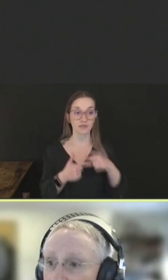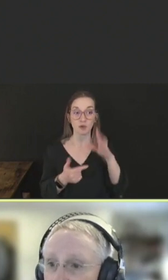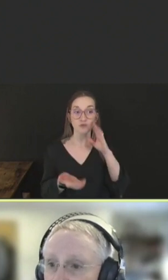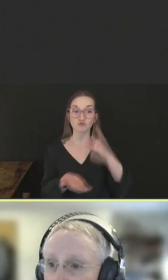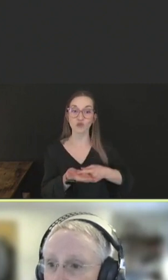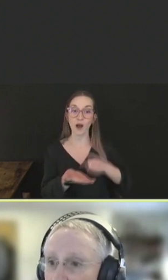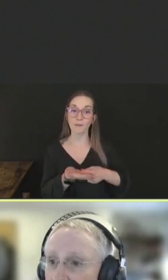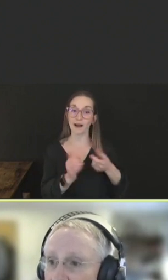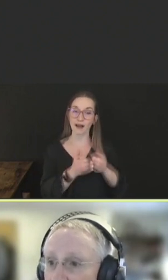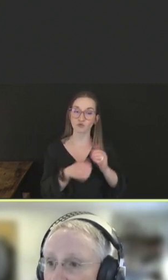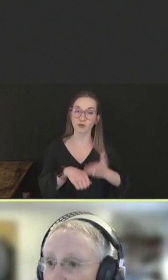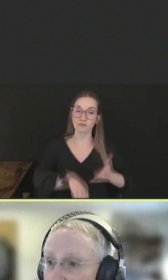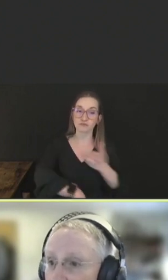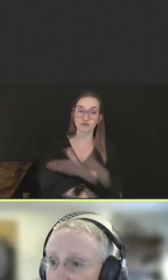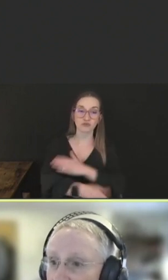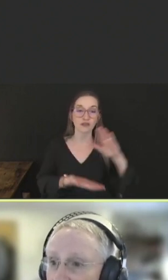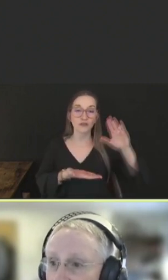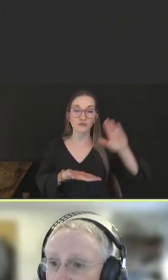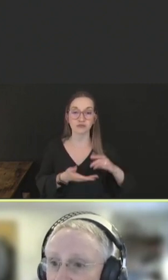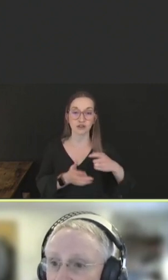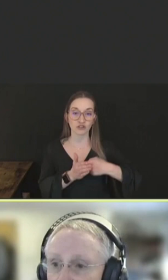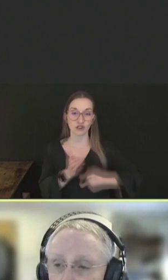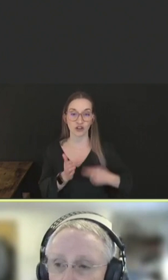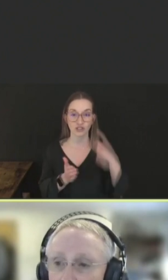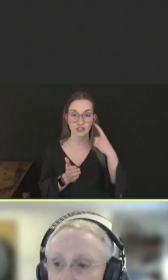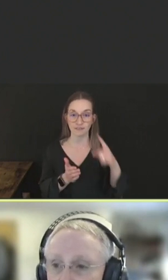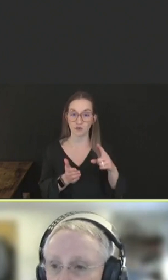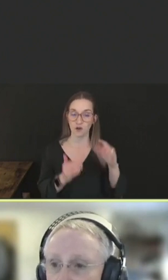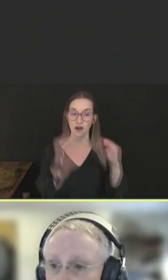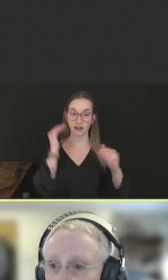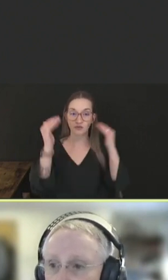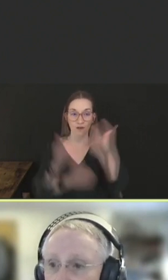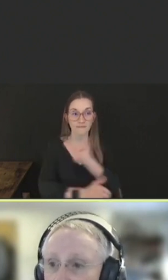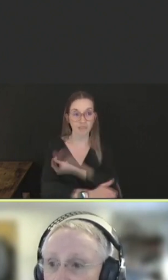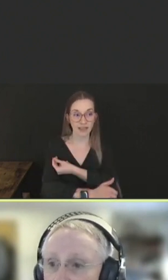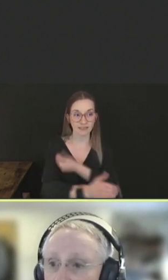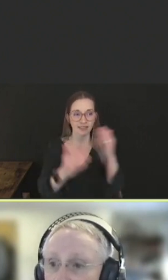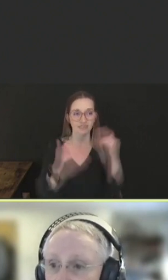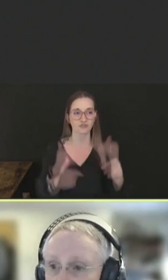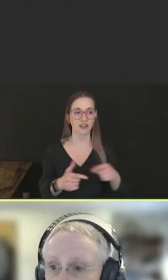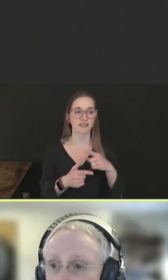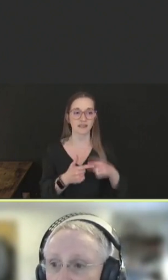And the final presentation will focus on the Vaccines Federal Implementation Plan. The day